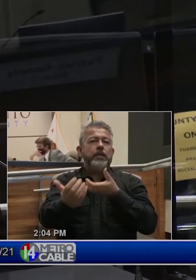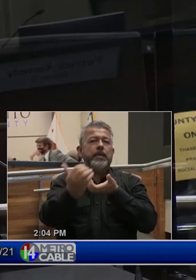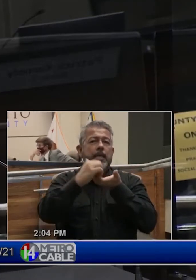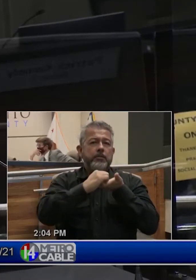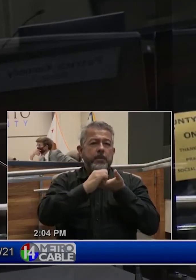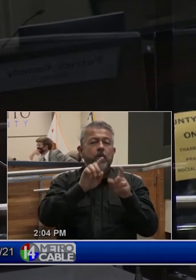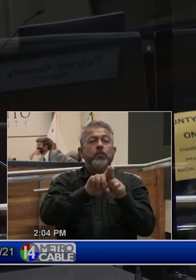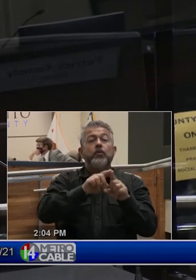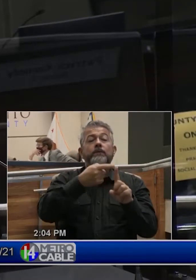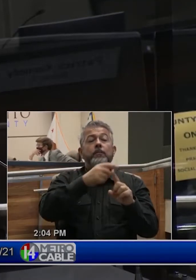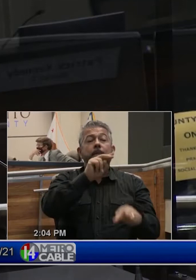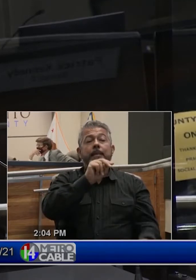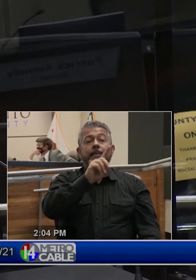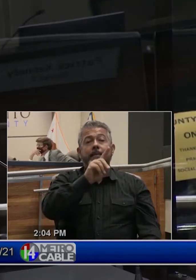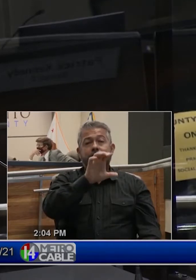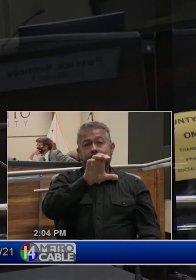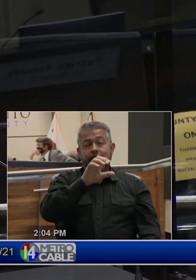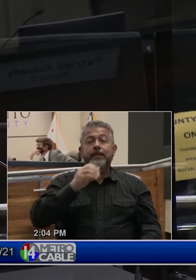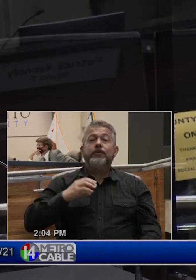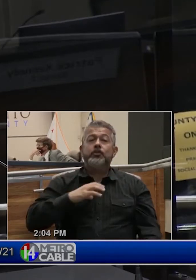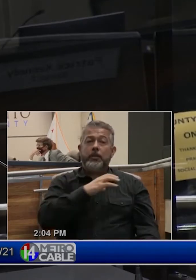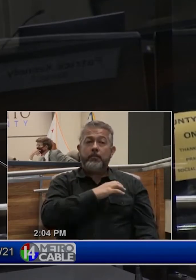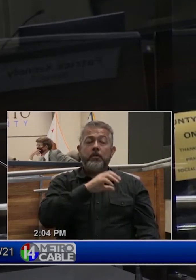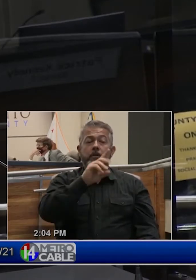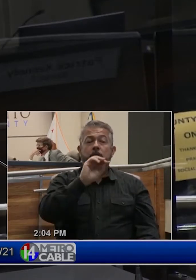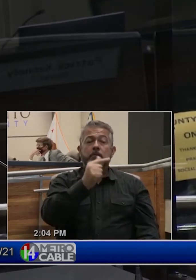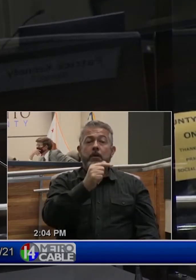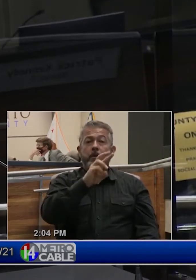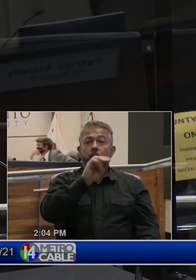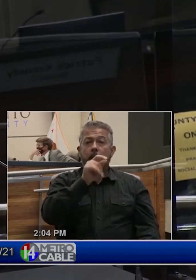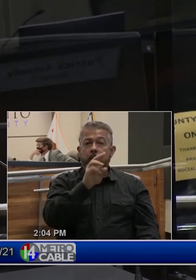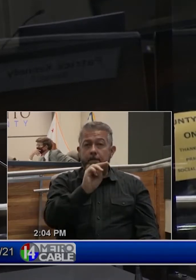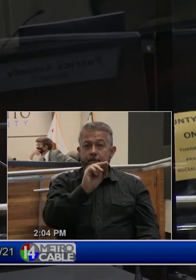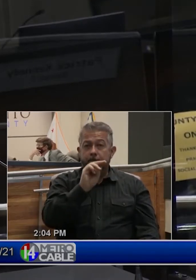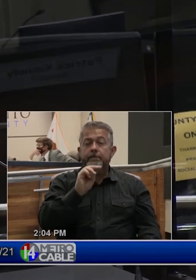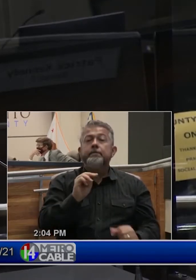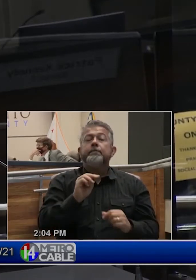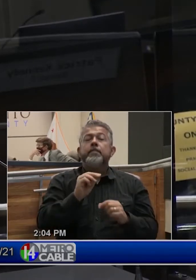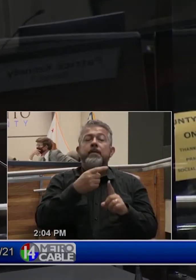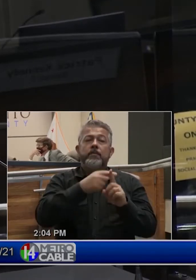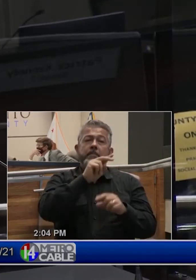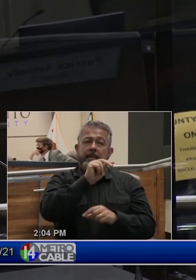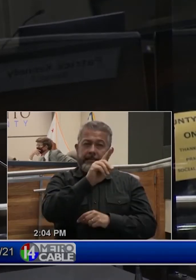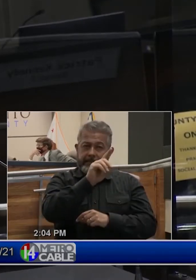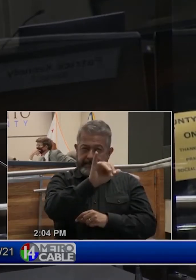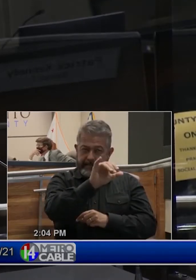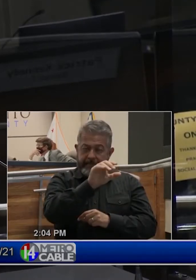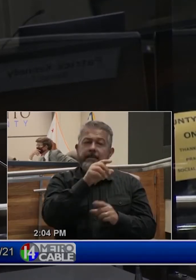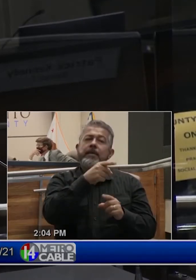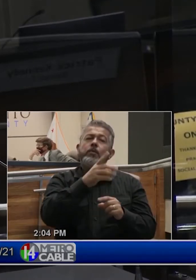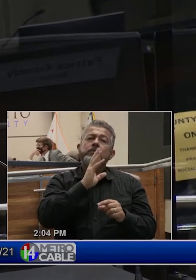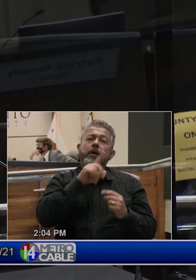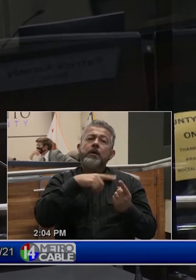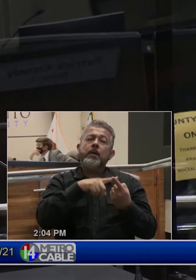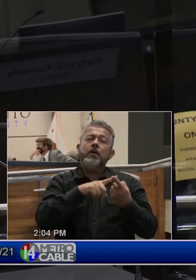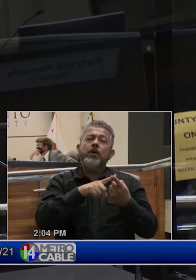COMMUNITY EP GAGEMENT AND WE'LL ARE NDC IN, CHAMBERS DOUG YOLK